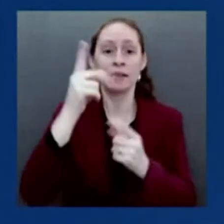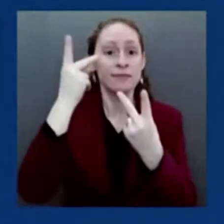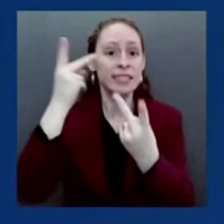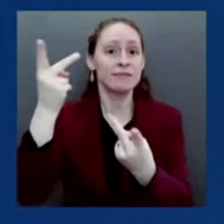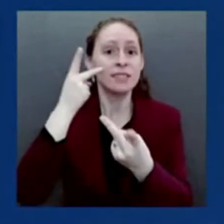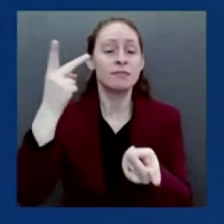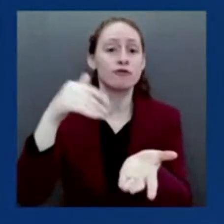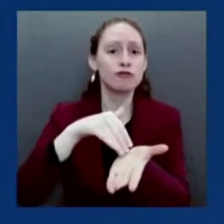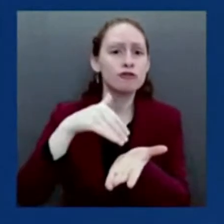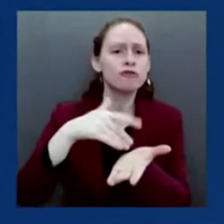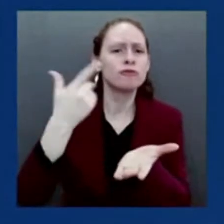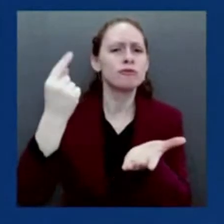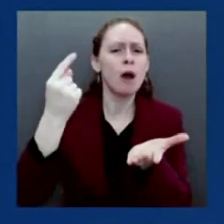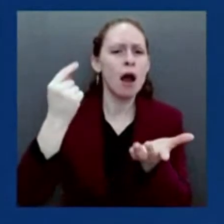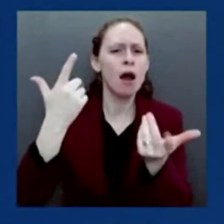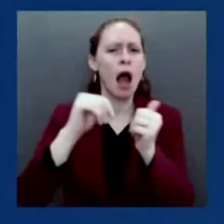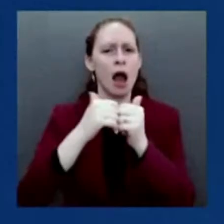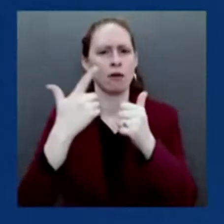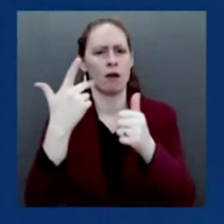NEXT QUESTION, PLEASE.